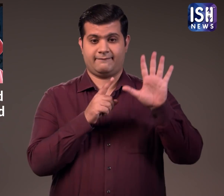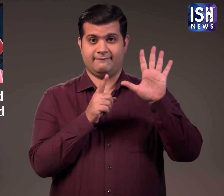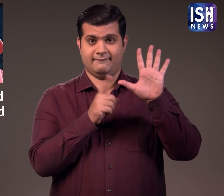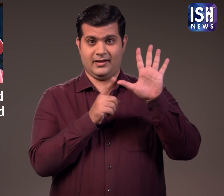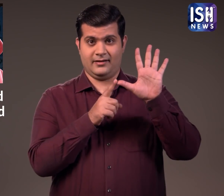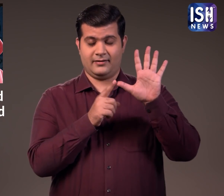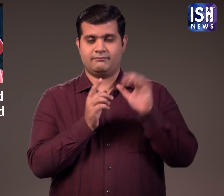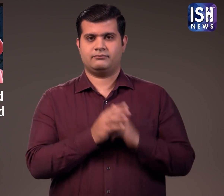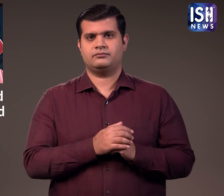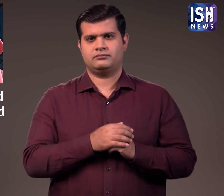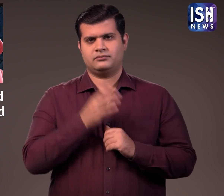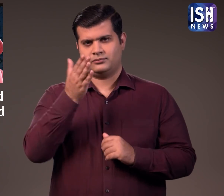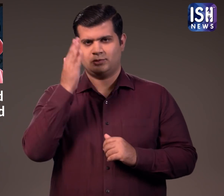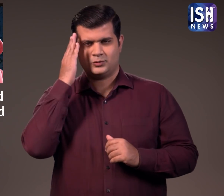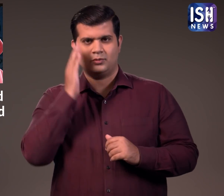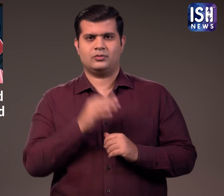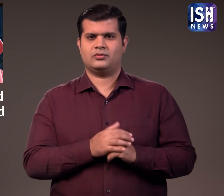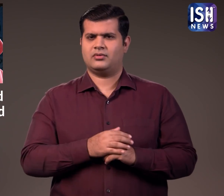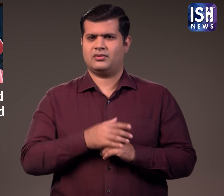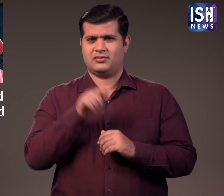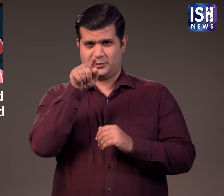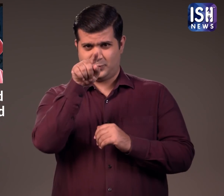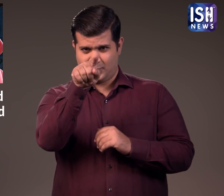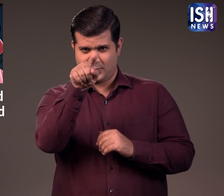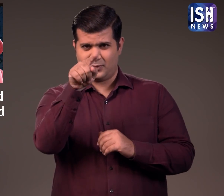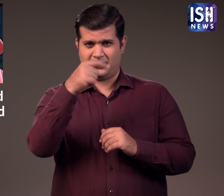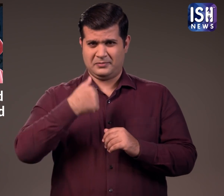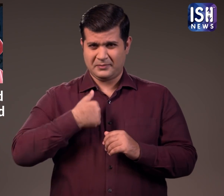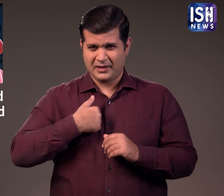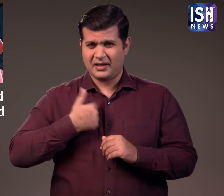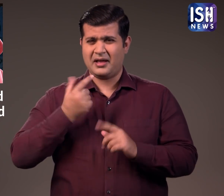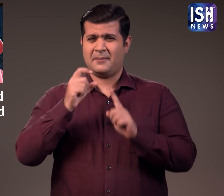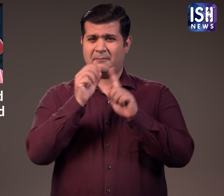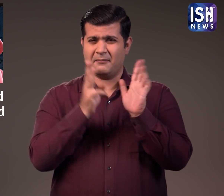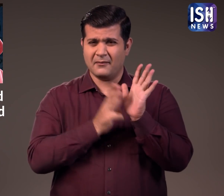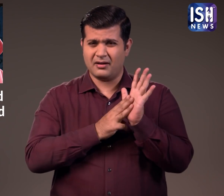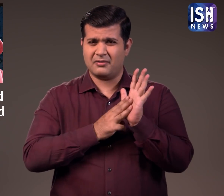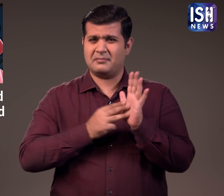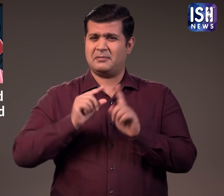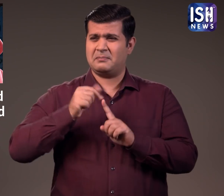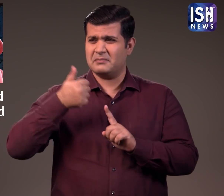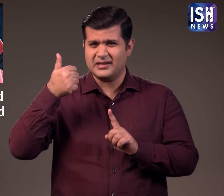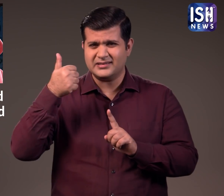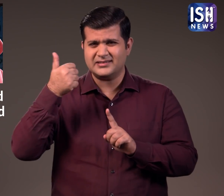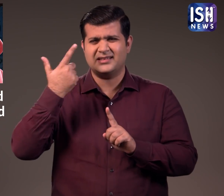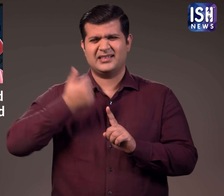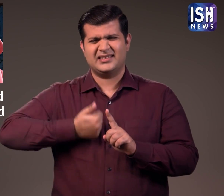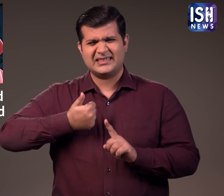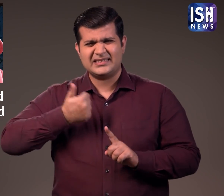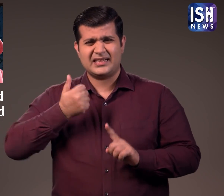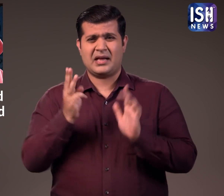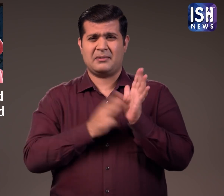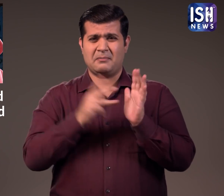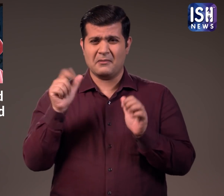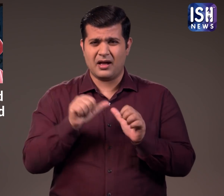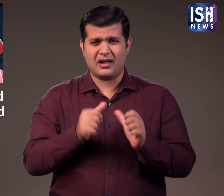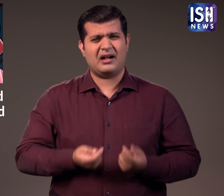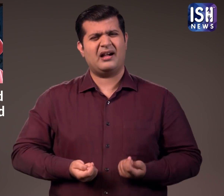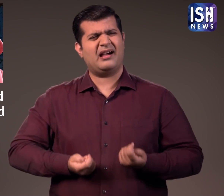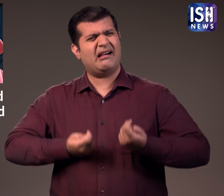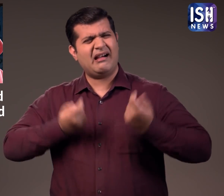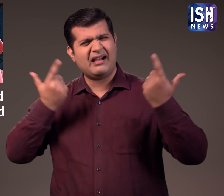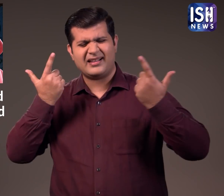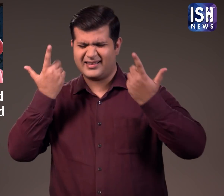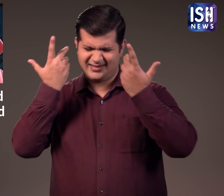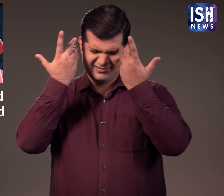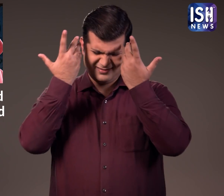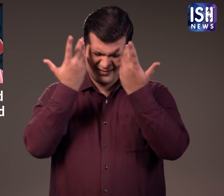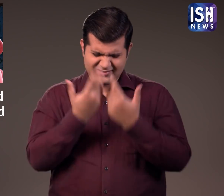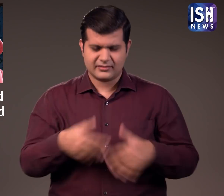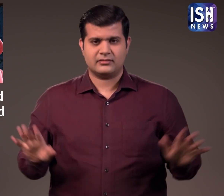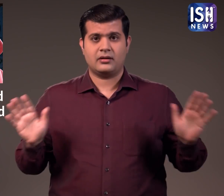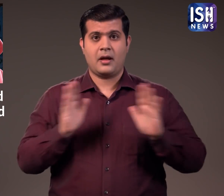5. You all know that you, me, the PM, President, any official, MLA, billionaires, or anyone,